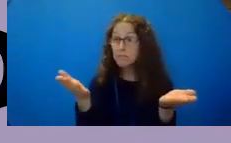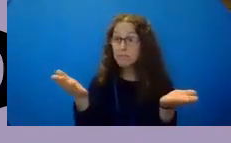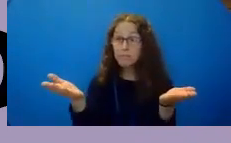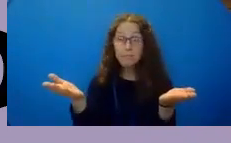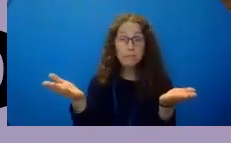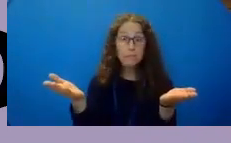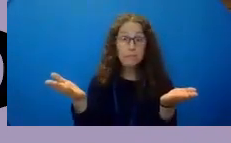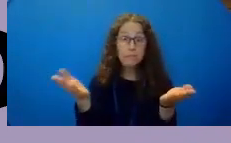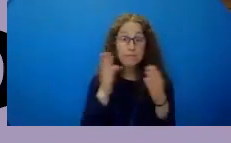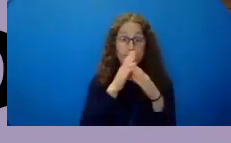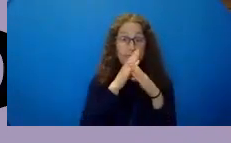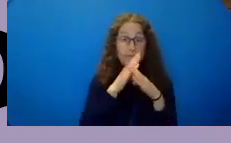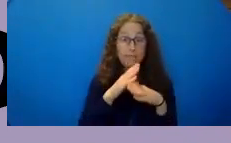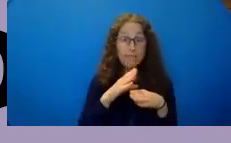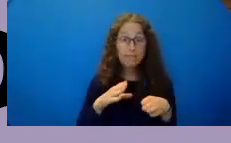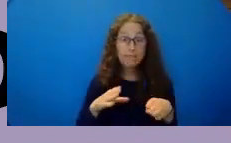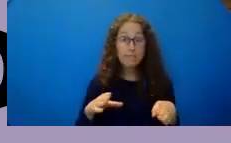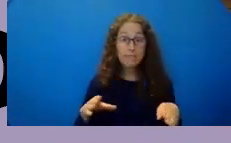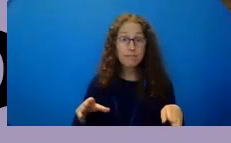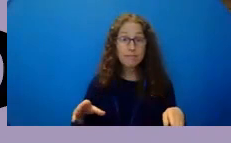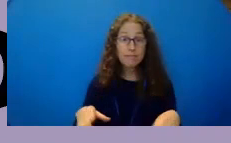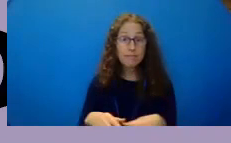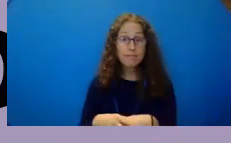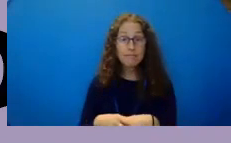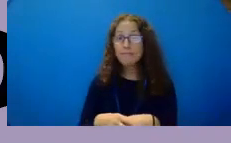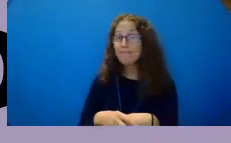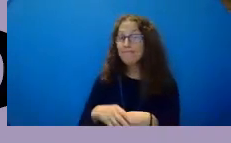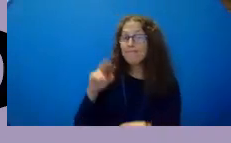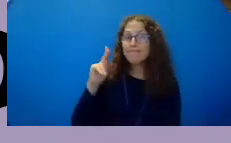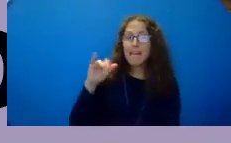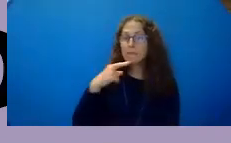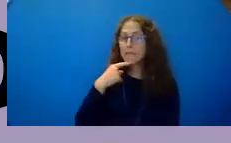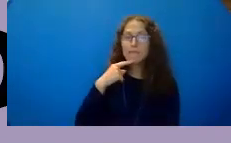INFORMATION. WITH , IS THERE ANYTHING ELSE YOU WANTED TO CLOSE OUT WITH KIP